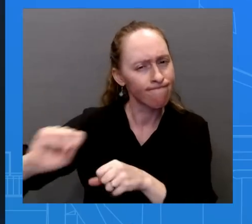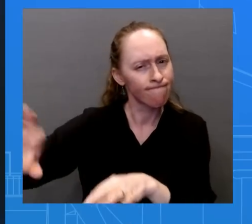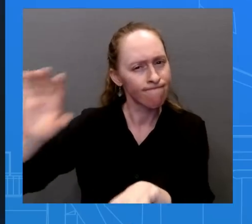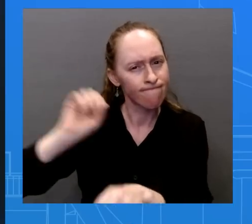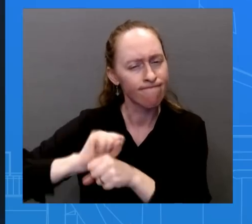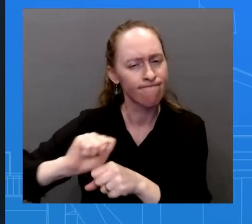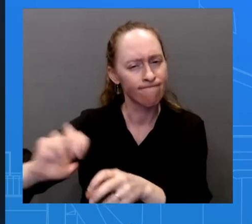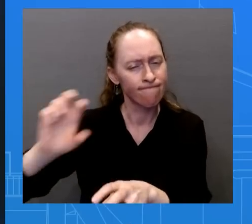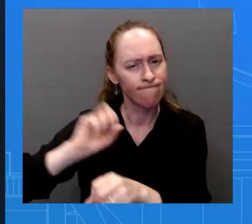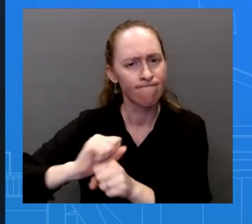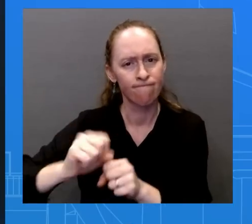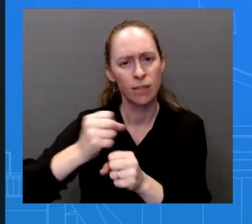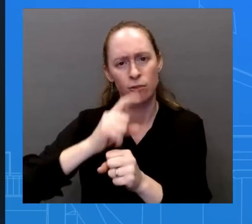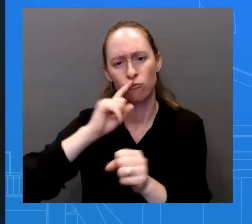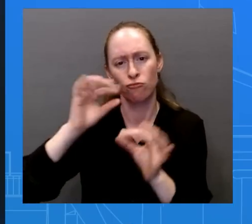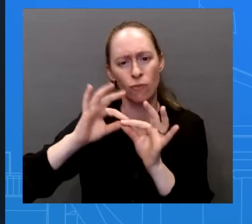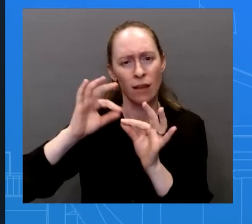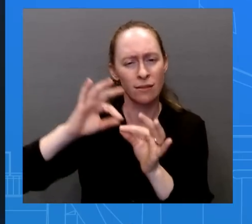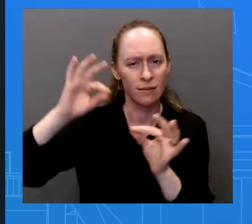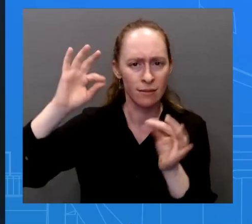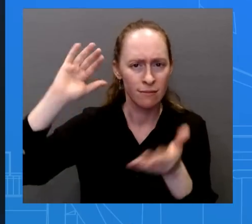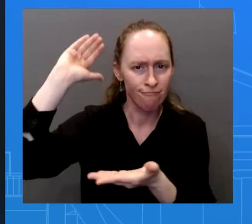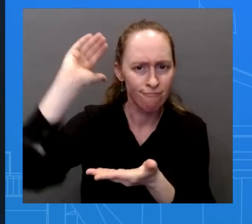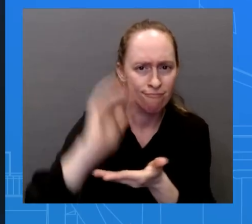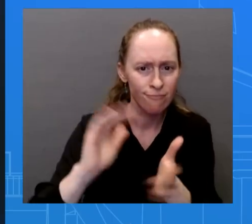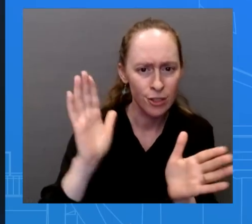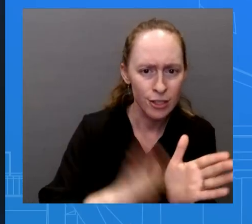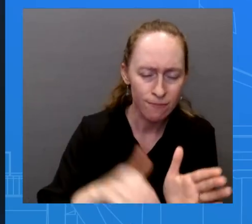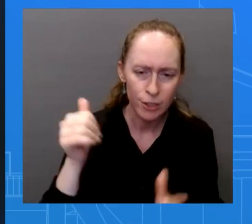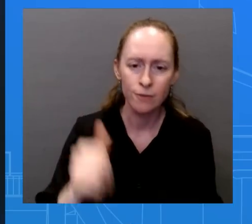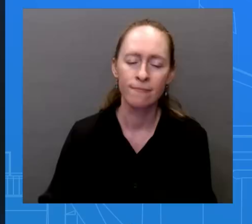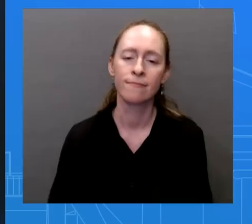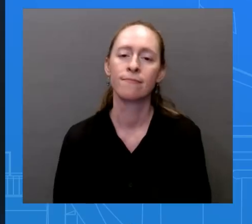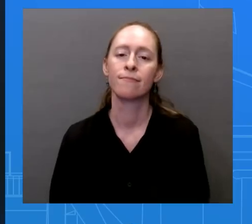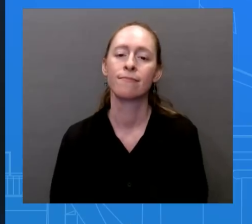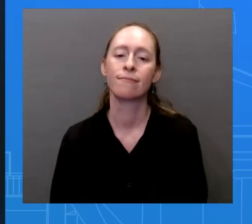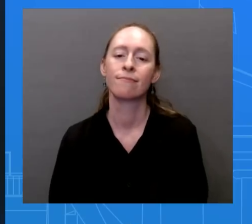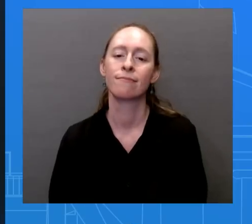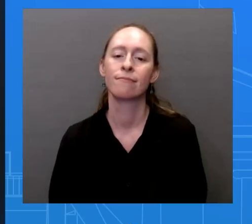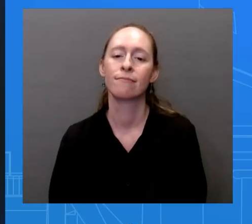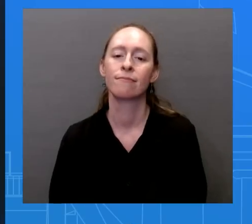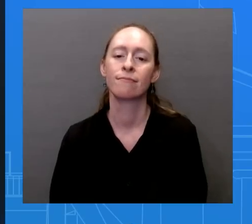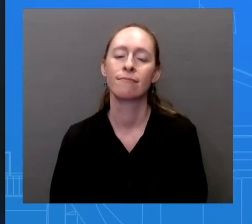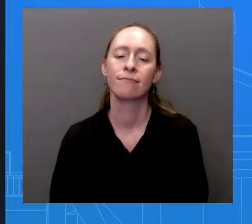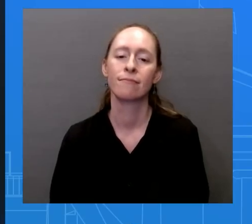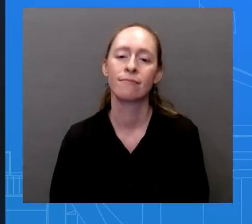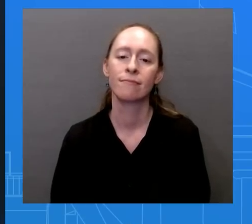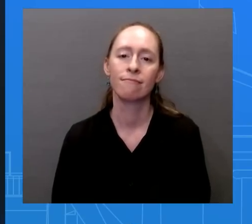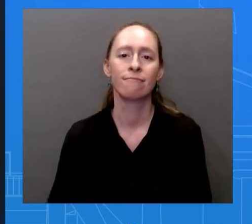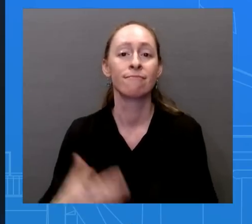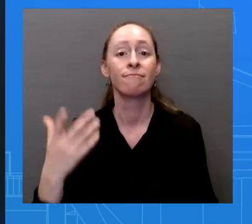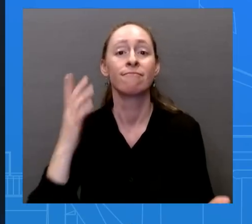So, look, if anything, his economic policy has been able to get us back